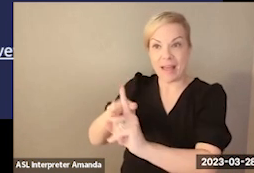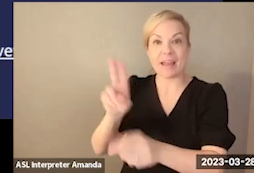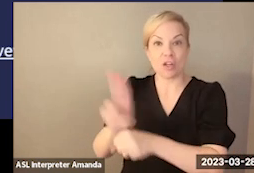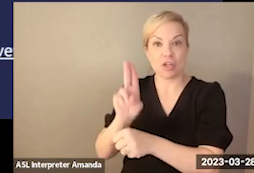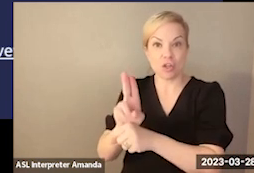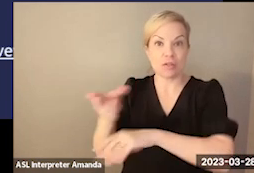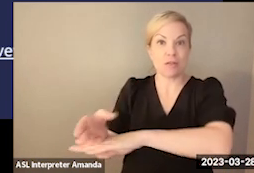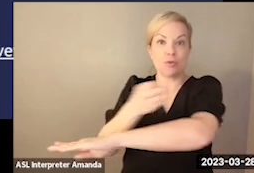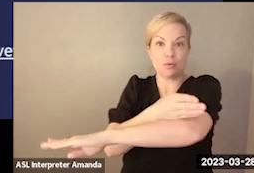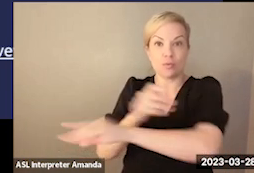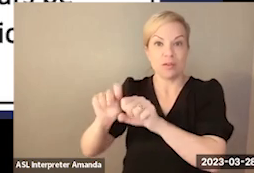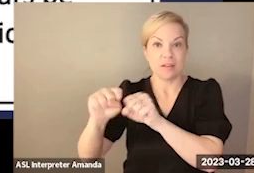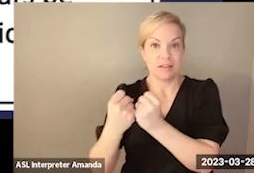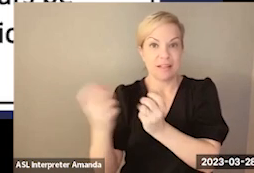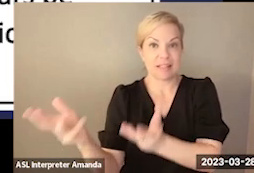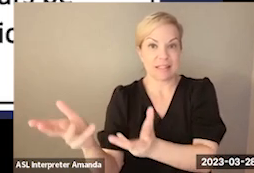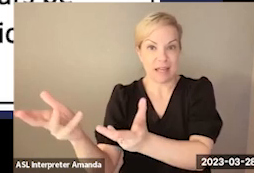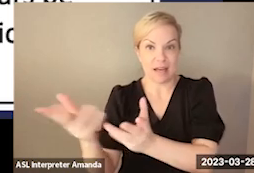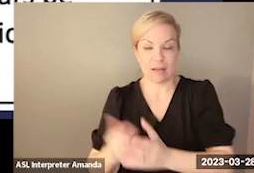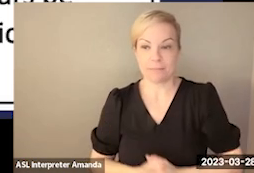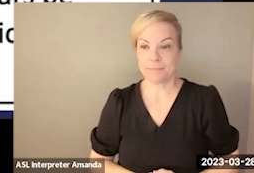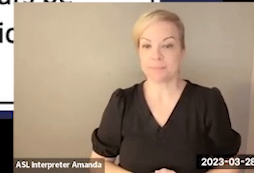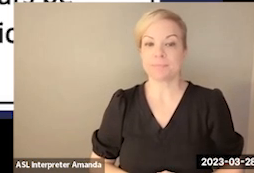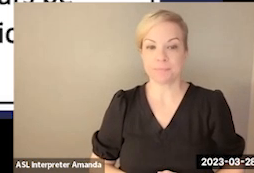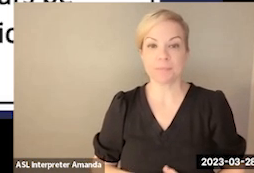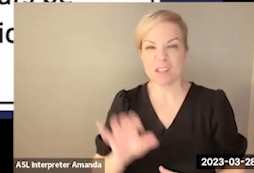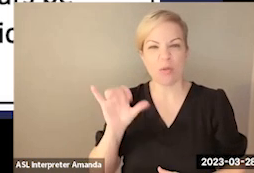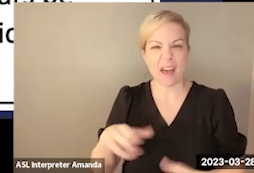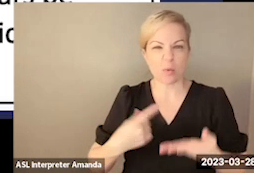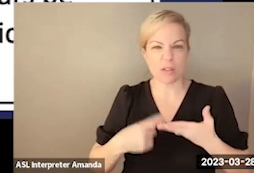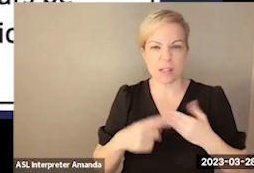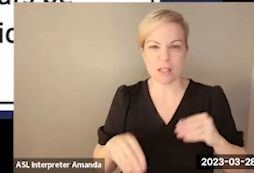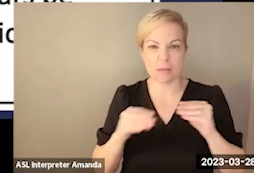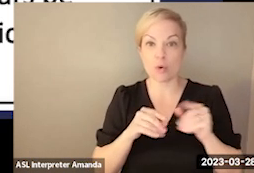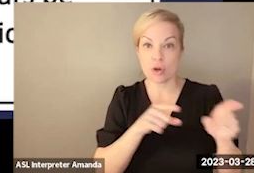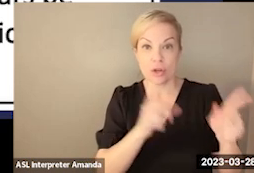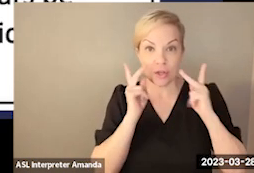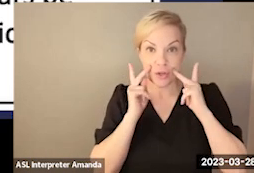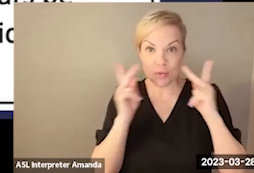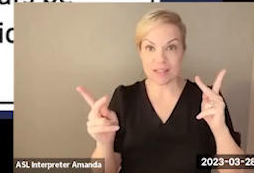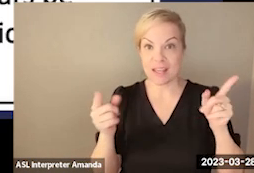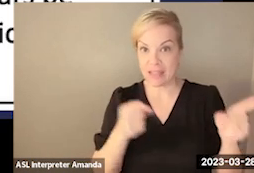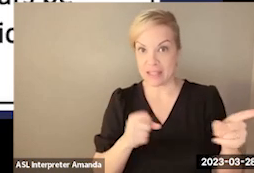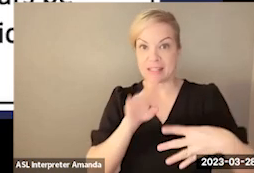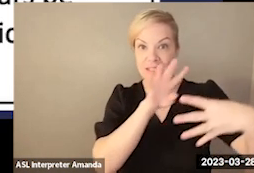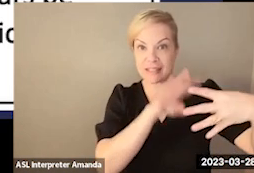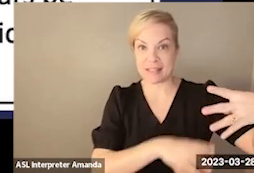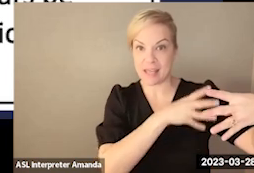Debbie Stine, Science & Technology Policy Academy: So we'll talk about this a little bit more. Debbie Stine, Science & Technology Policy Academy: so you'll see here. This is a a table. This is